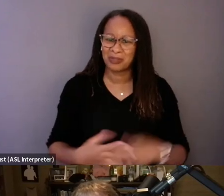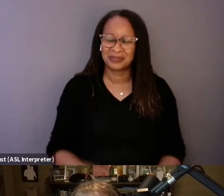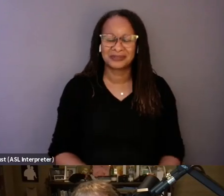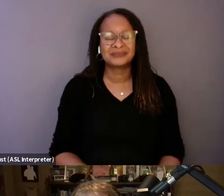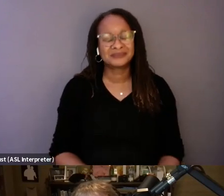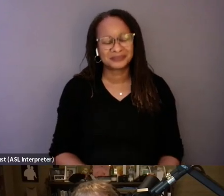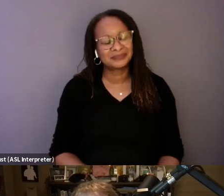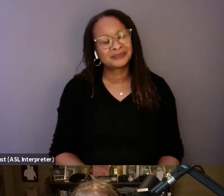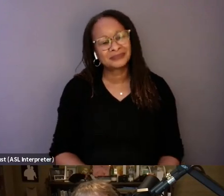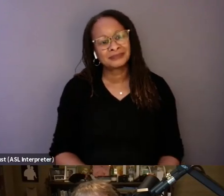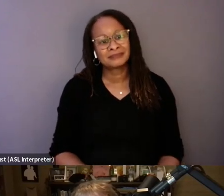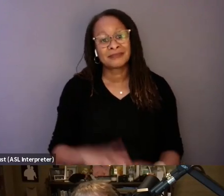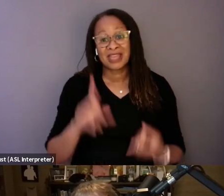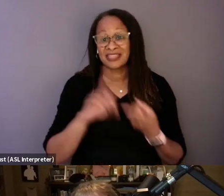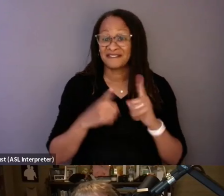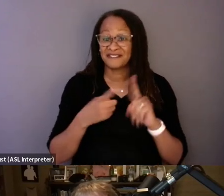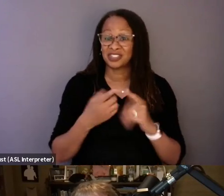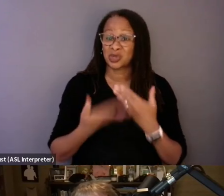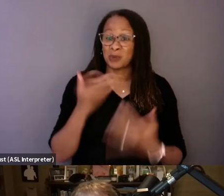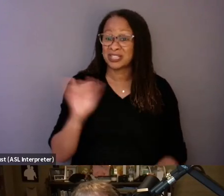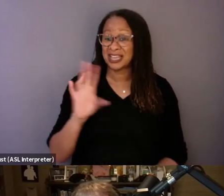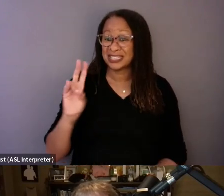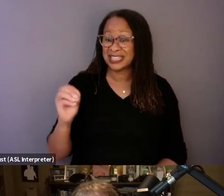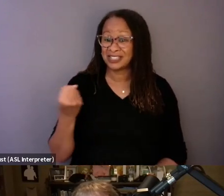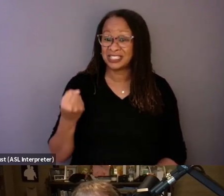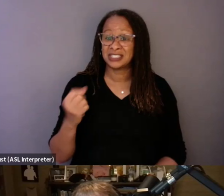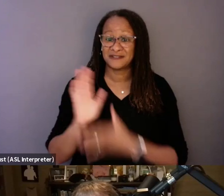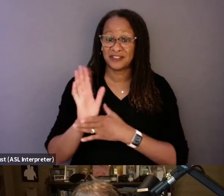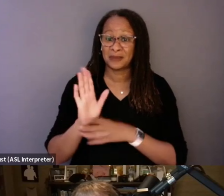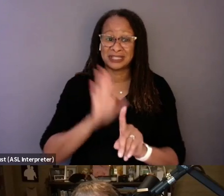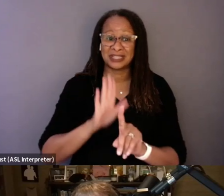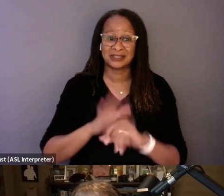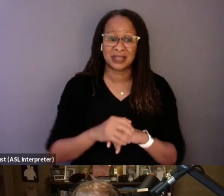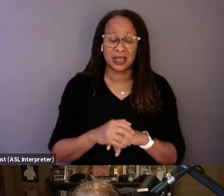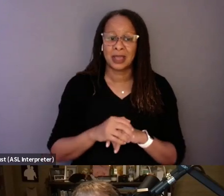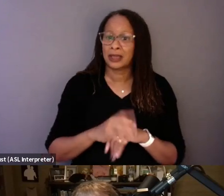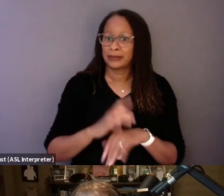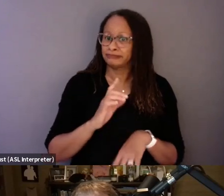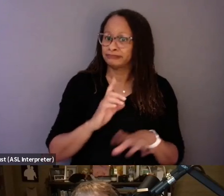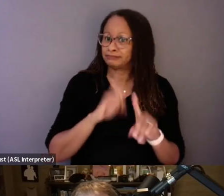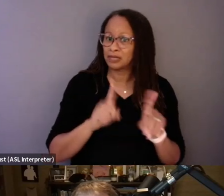And that friendship is almost like a '70s film in and of itself in real life, right, Judy? Yeah.